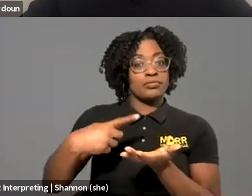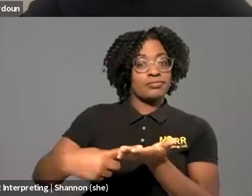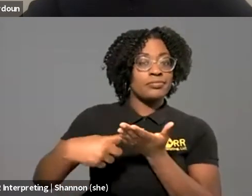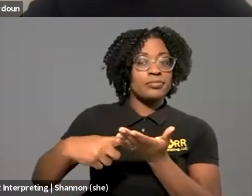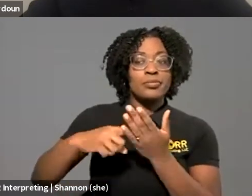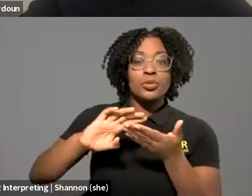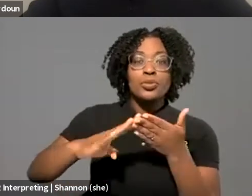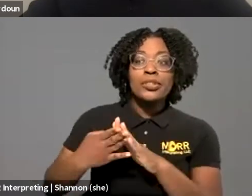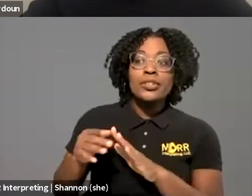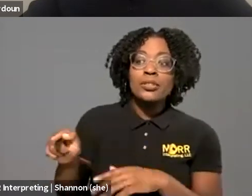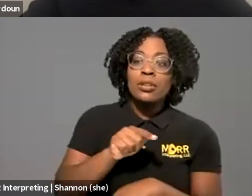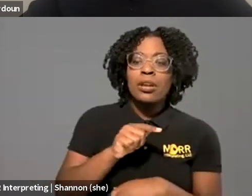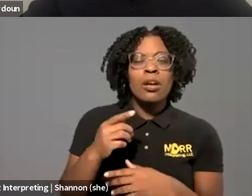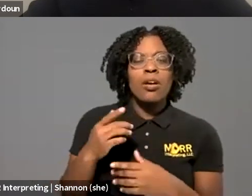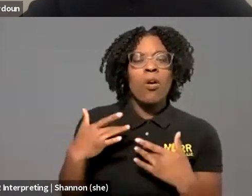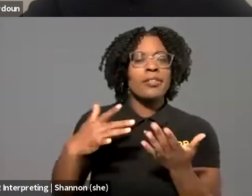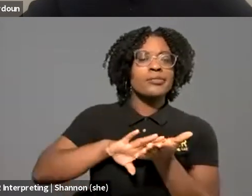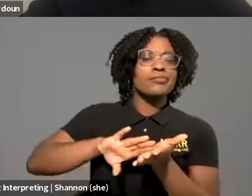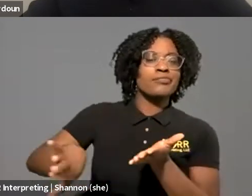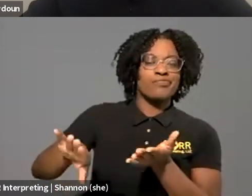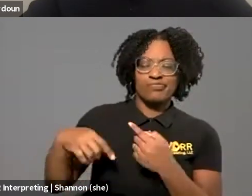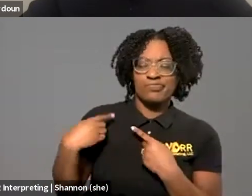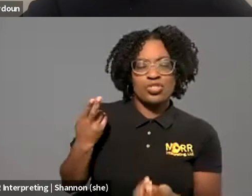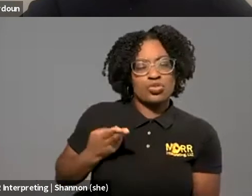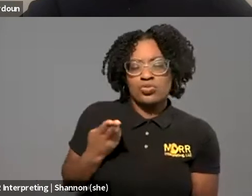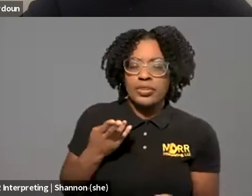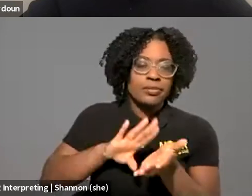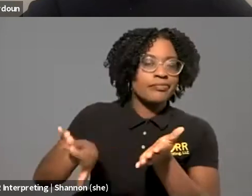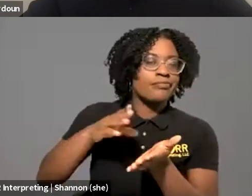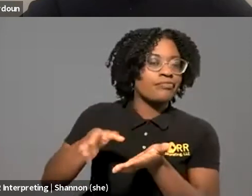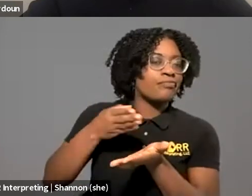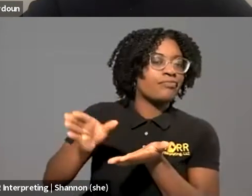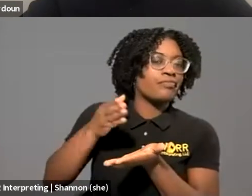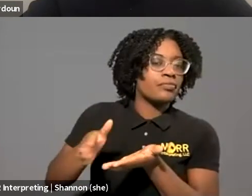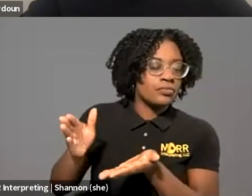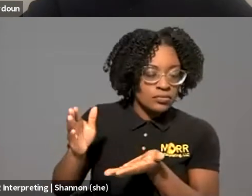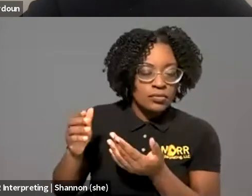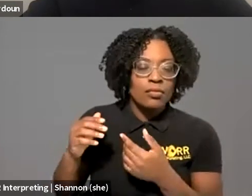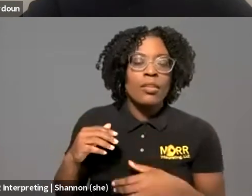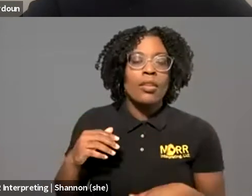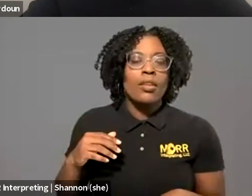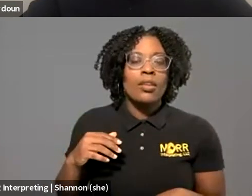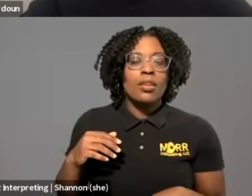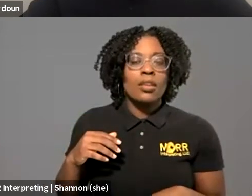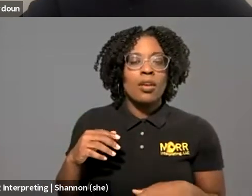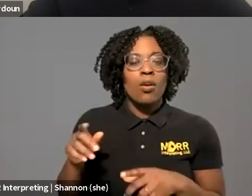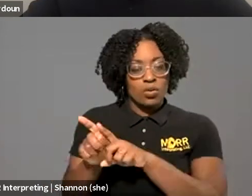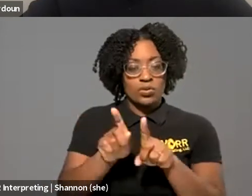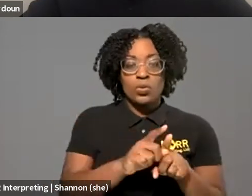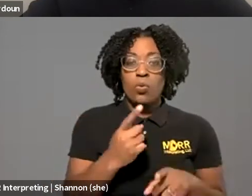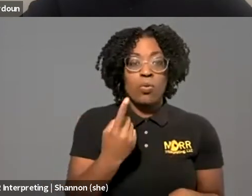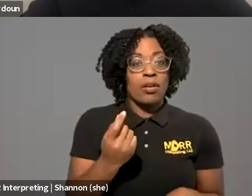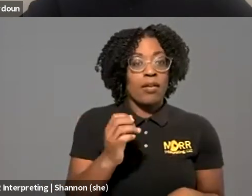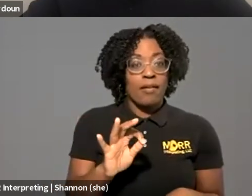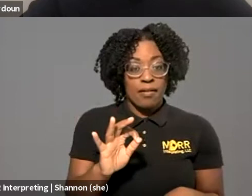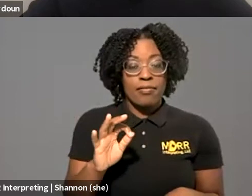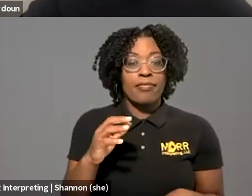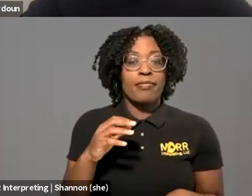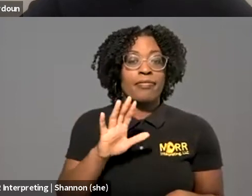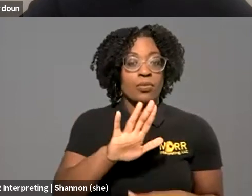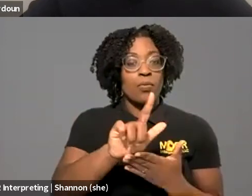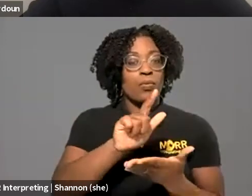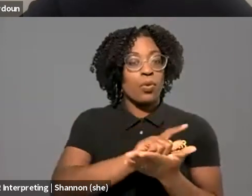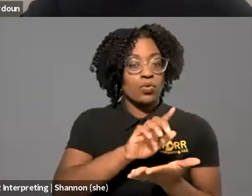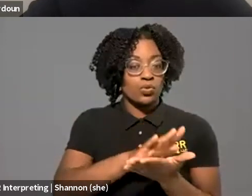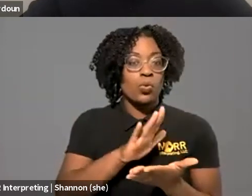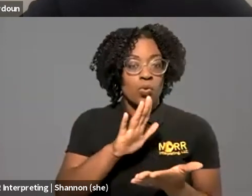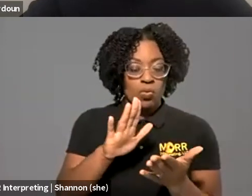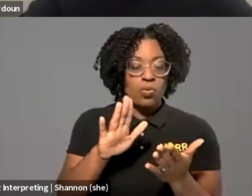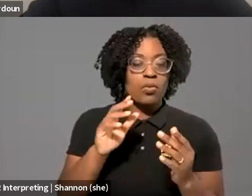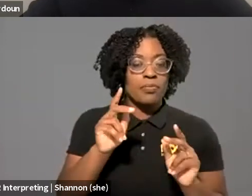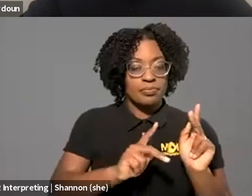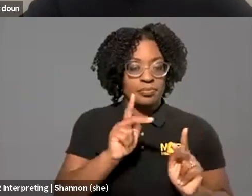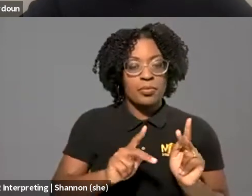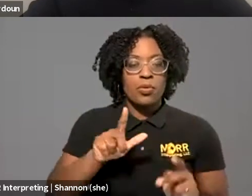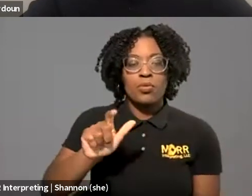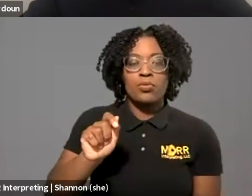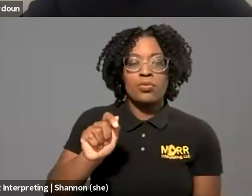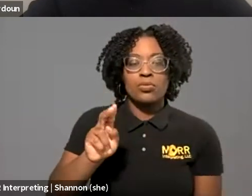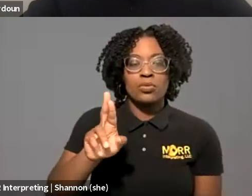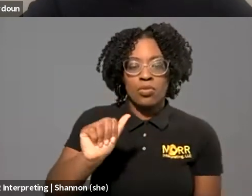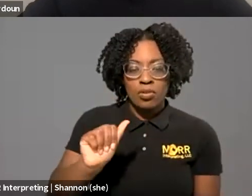One of the things I talk about in my work is that this understanding that specifically for communities that are locked out of the political process historically, you know, we've seen that also by Laura, one of your Harvard Law School scholars who wrote about the taming of free speech and over groups that have been locked out of the political discussion who have been able to only get their voice out there through using the freedom of assembly First Amendment tool to do so